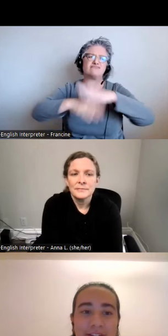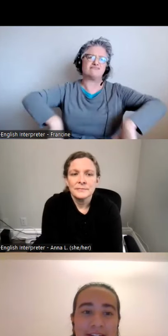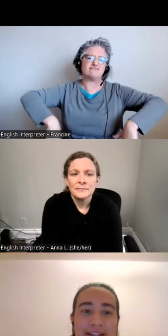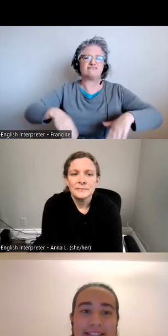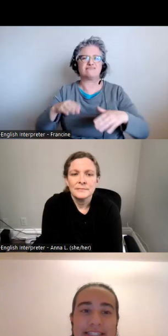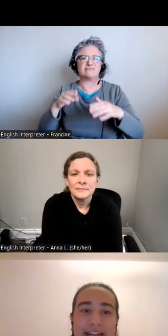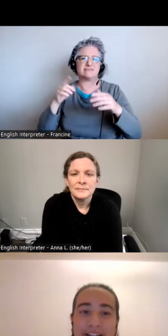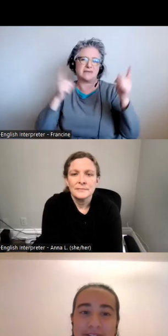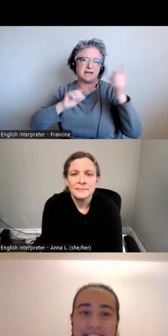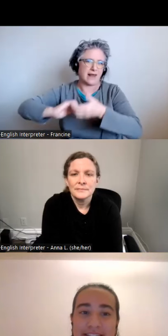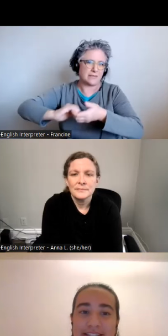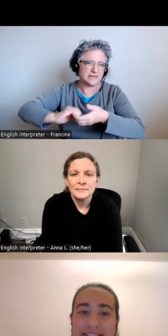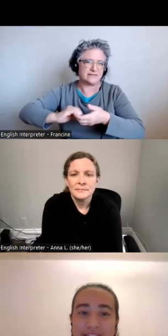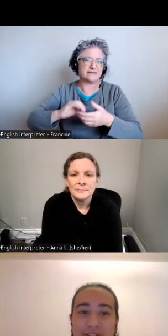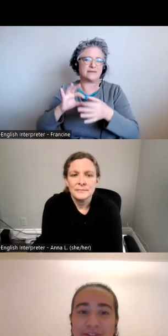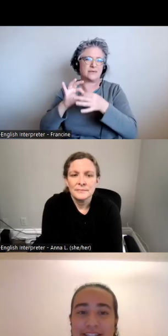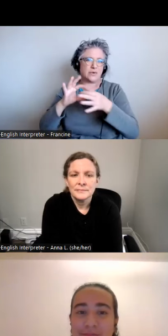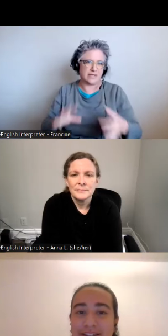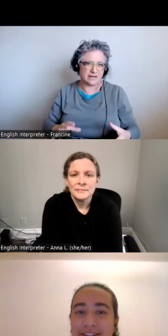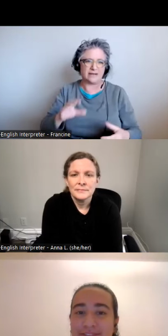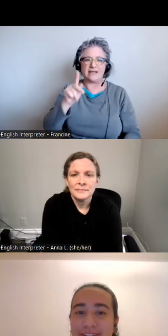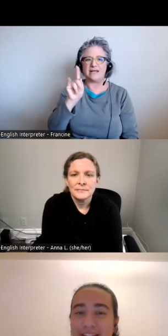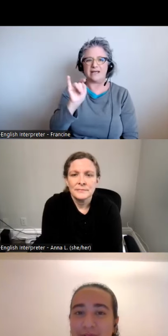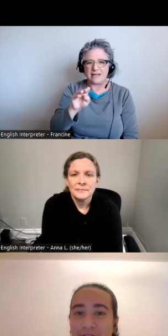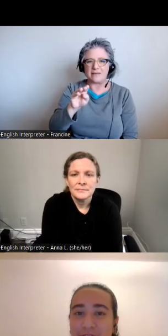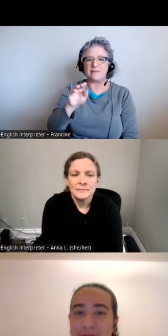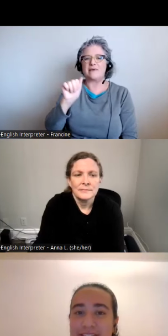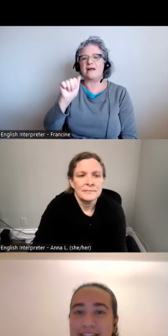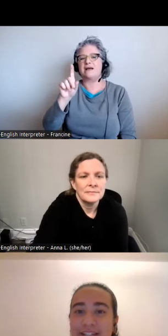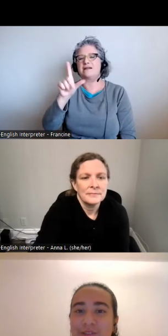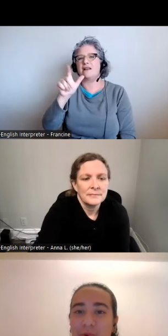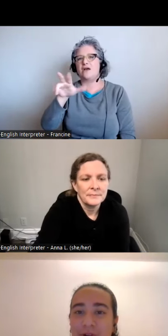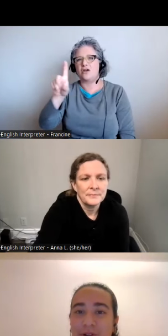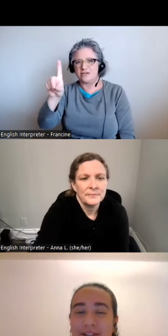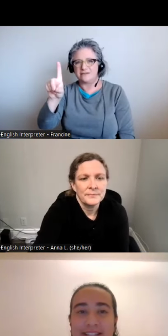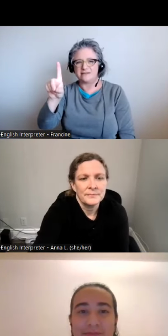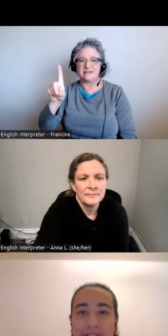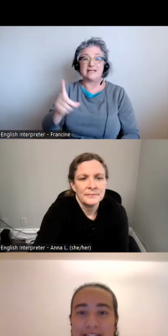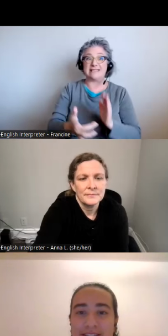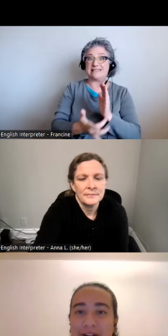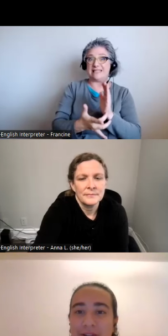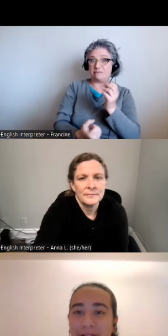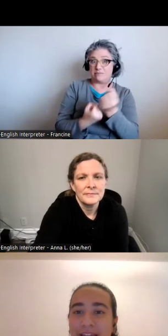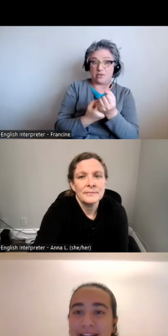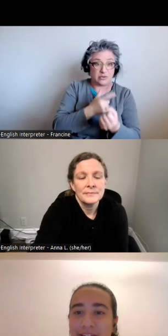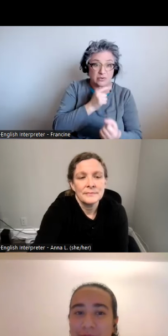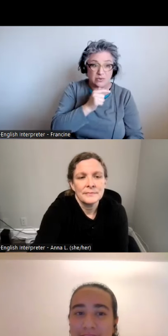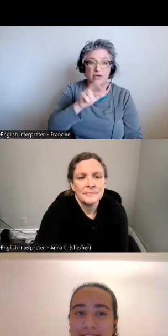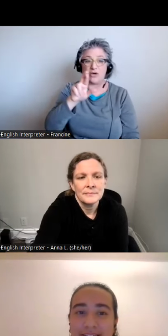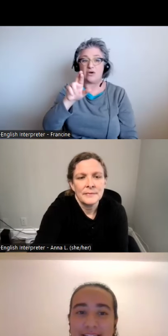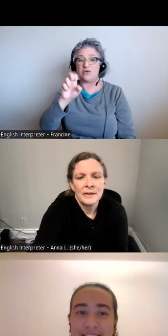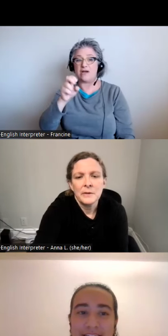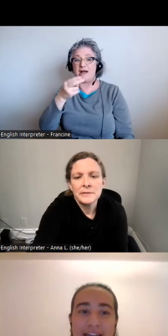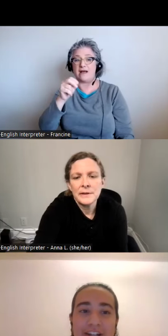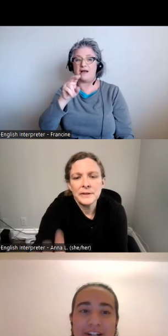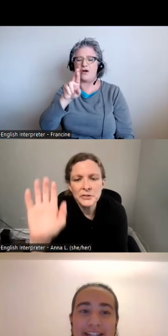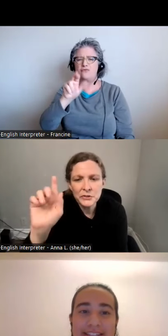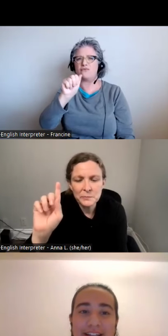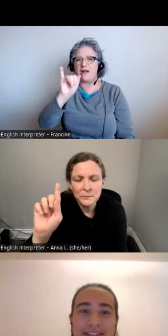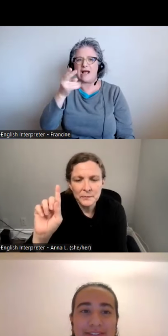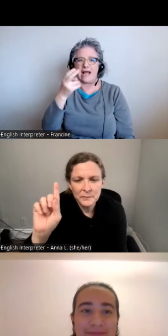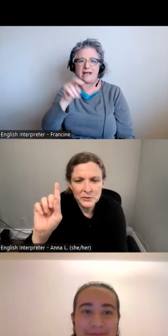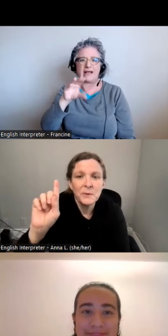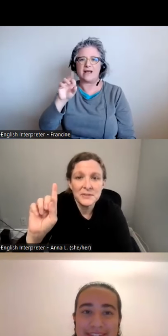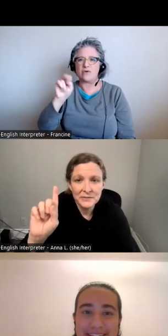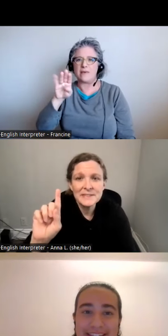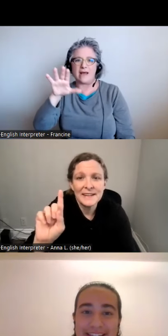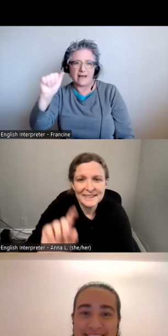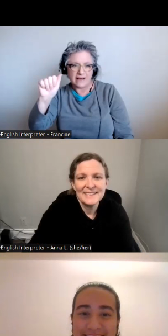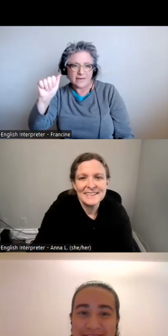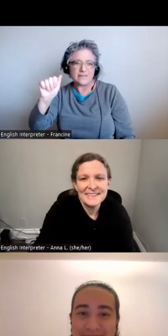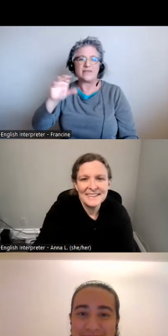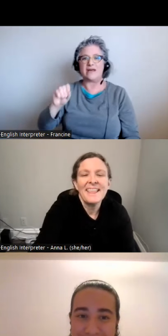A section, and we have myself Sarah seed from ABC, as well, as a volunteer who will be presenting today's introduction, our Sickets, COVID-19 vaccine Consult team Presenter is Alison, voice, Air Registered Nurse Accessibility, Collaborative Coordinator